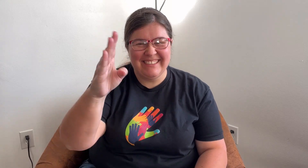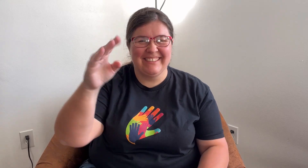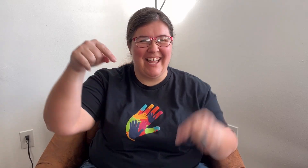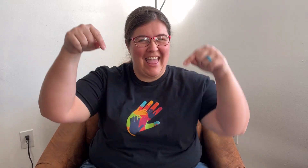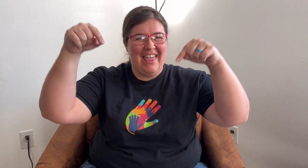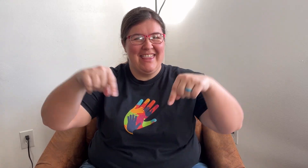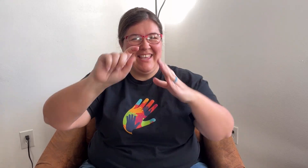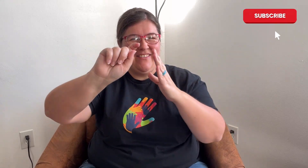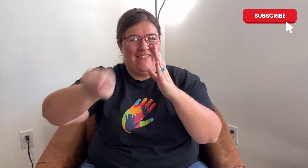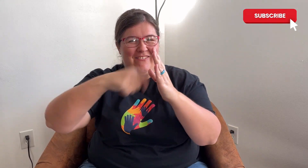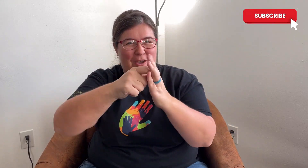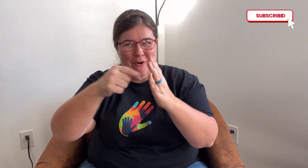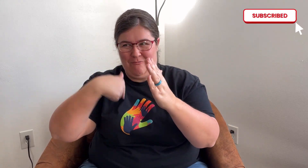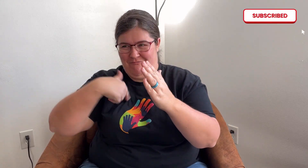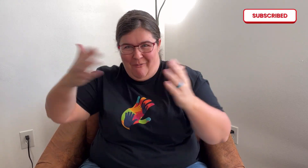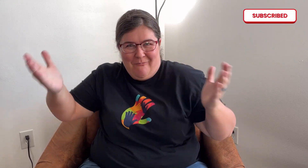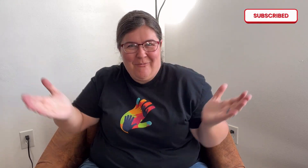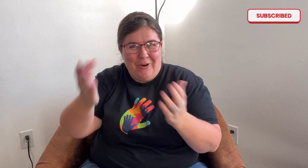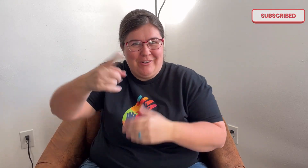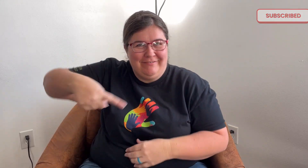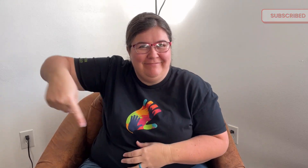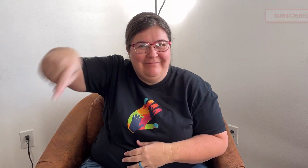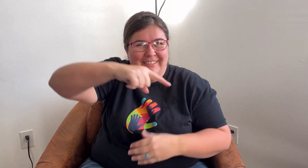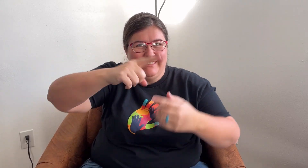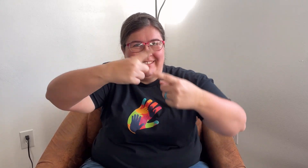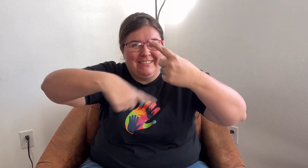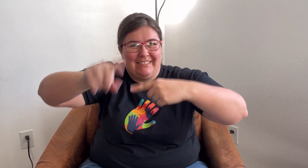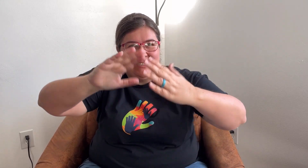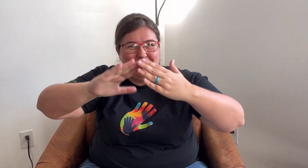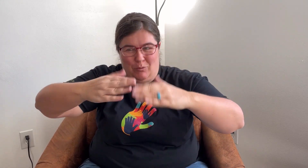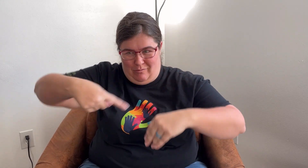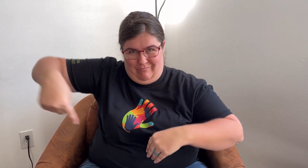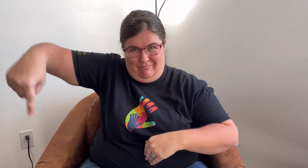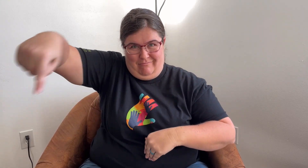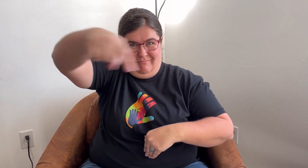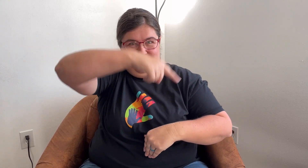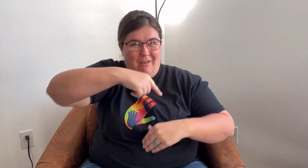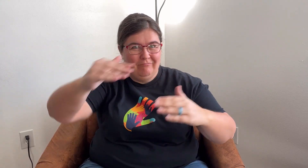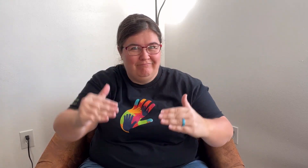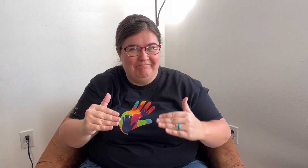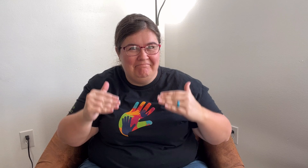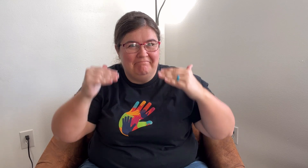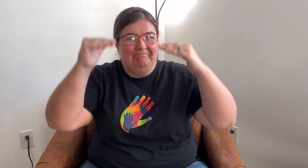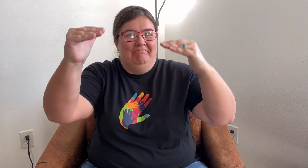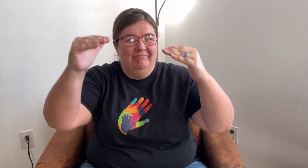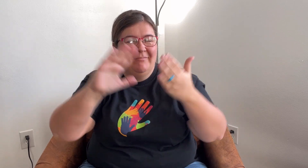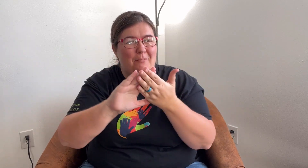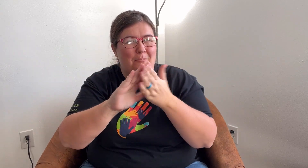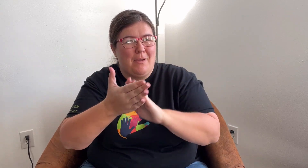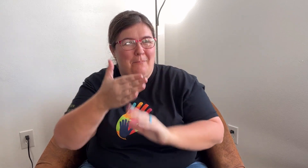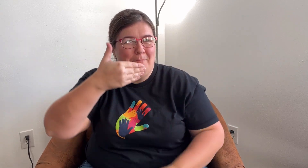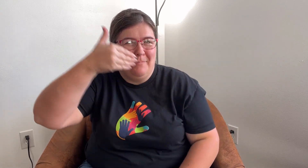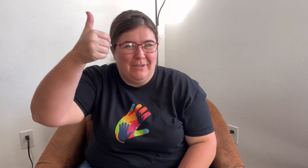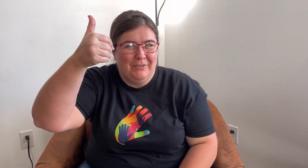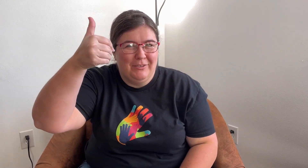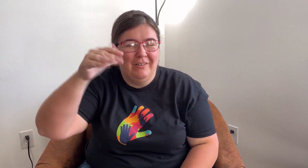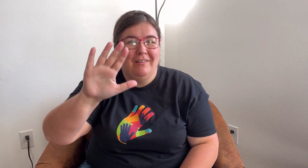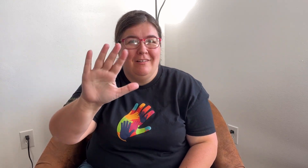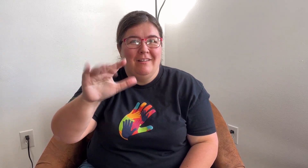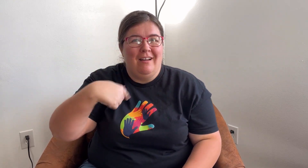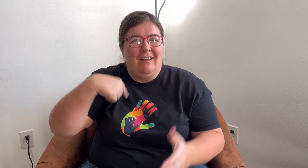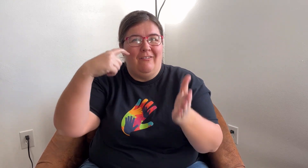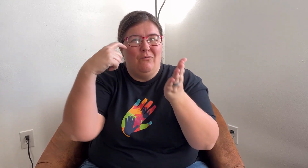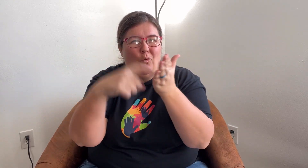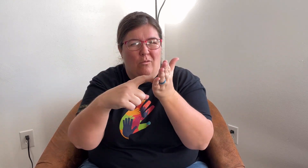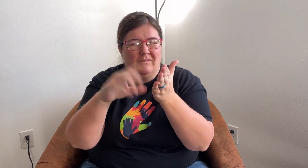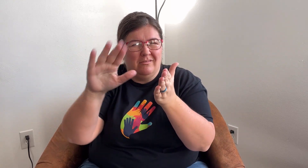Hello! In today's video, I'm encouraging us as a signing community to rise up and do better!